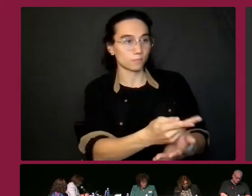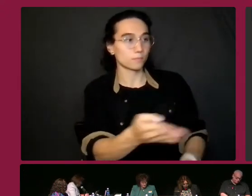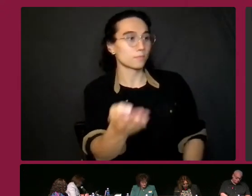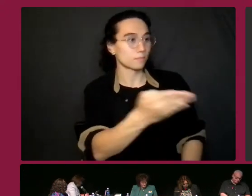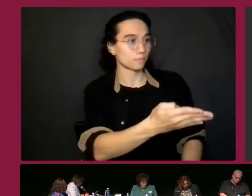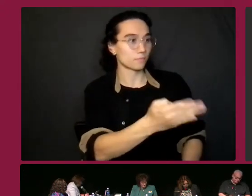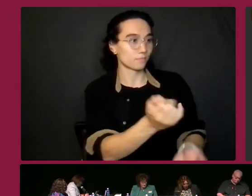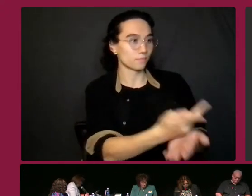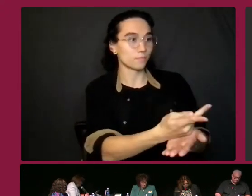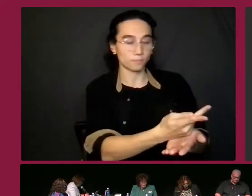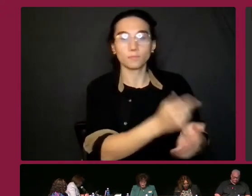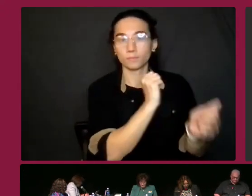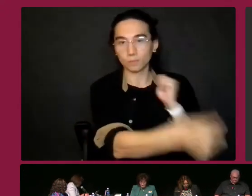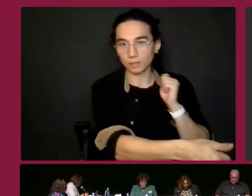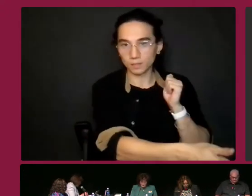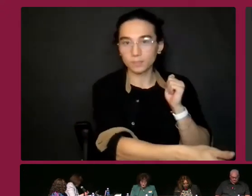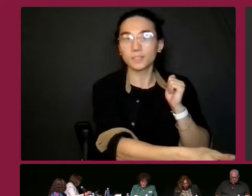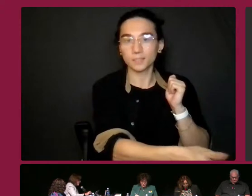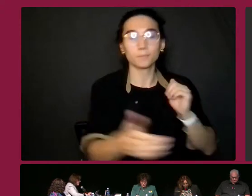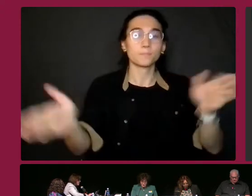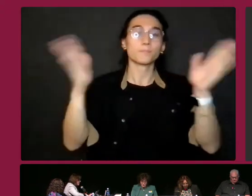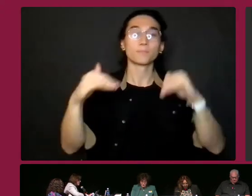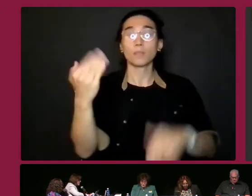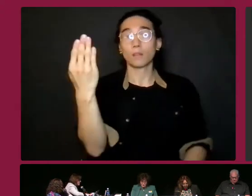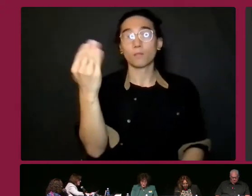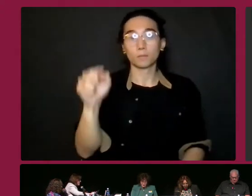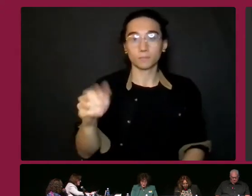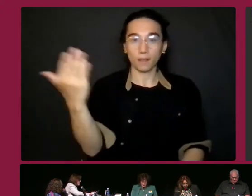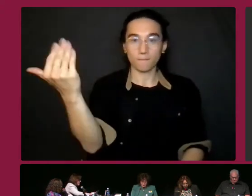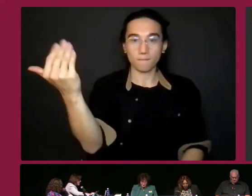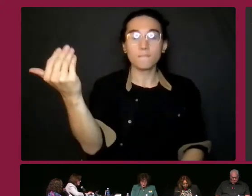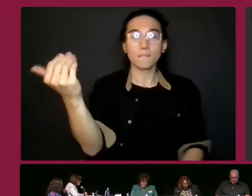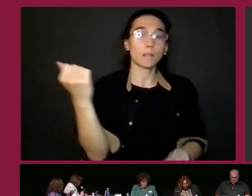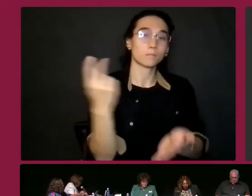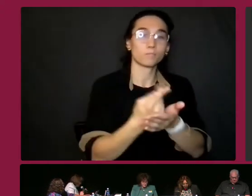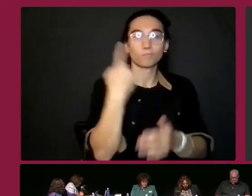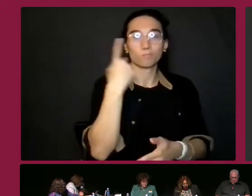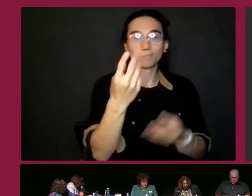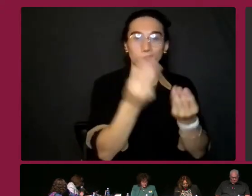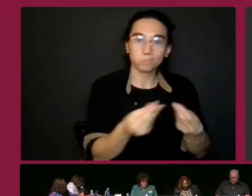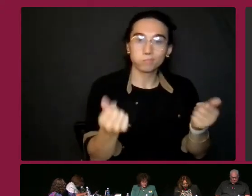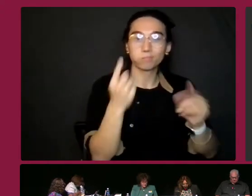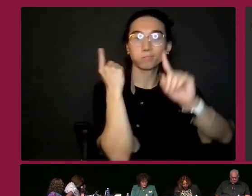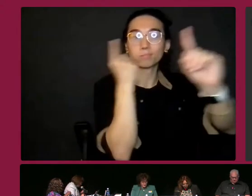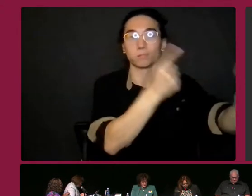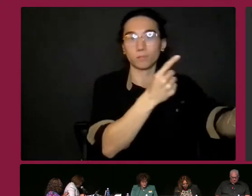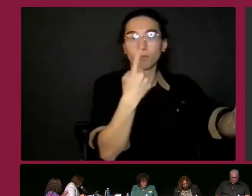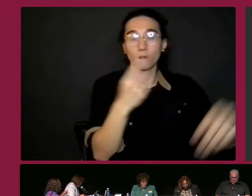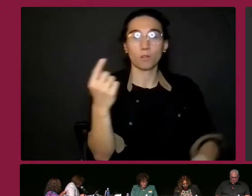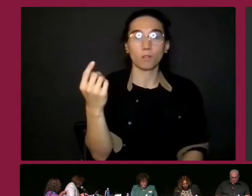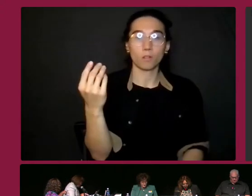Yes. Motion carries. 1415, approval of resolution #2425/2 authorizing